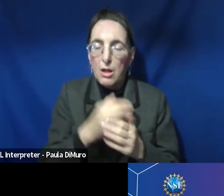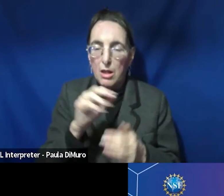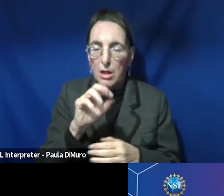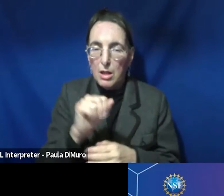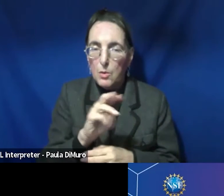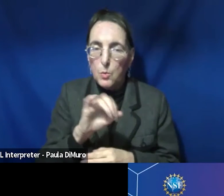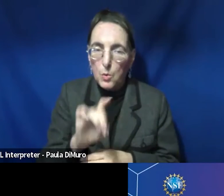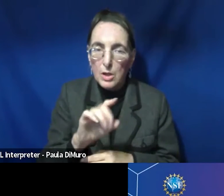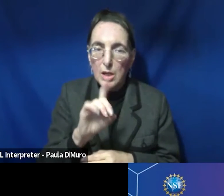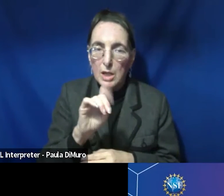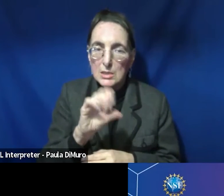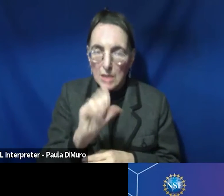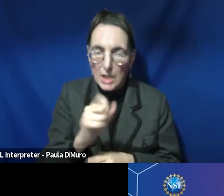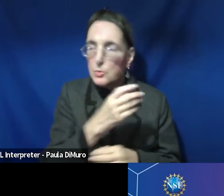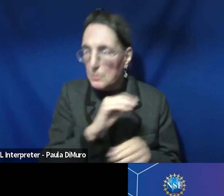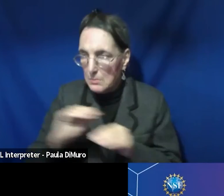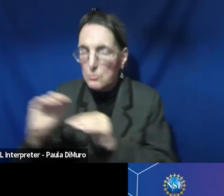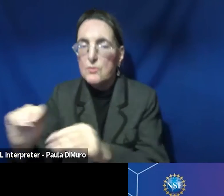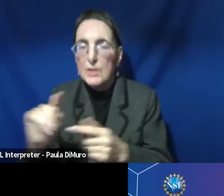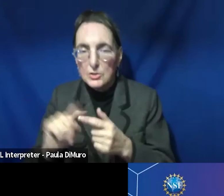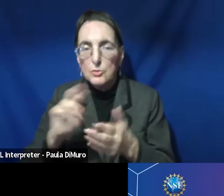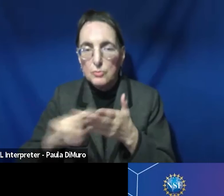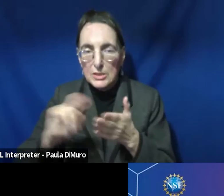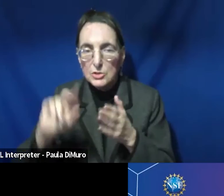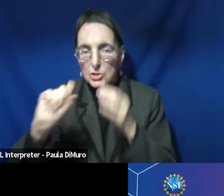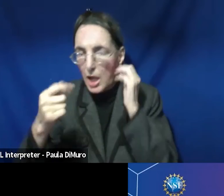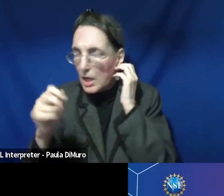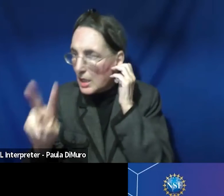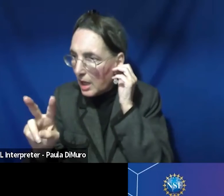You will be able to access that under the when you look at the dashboard,